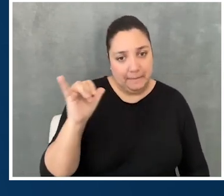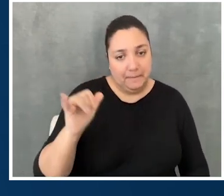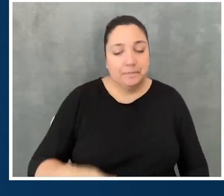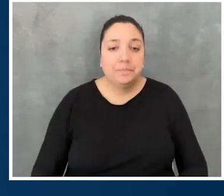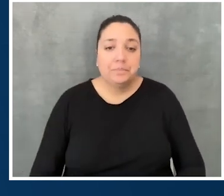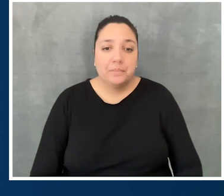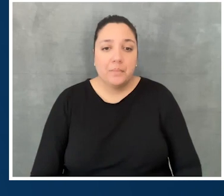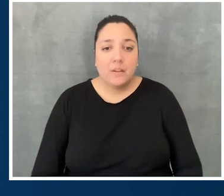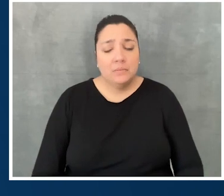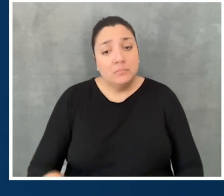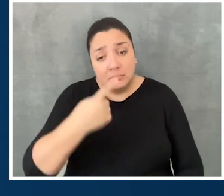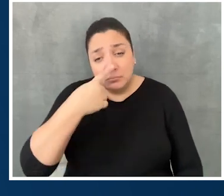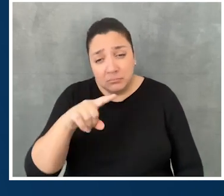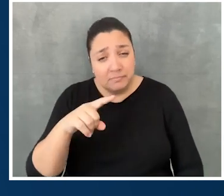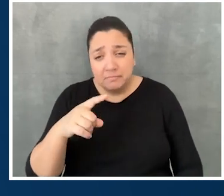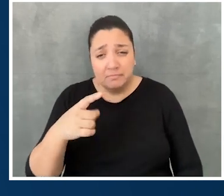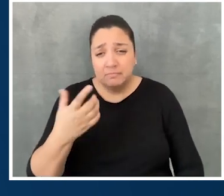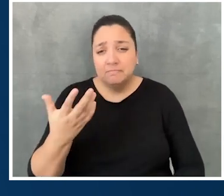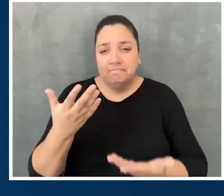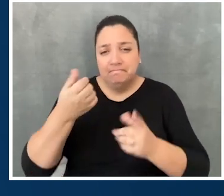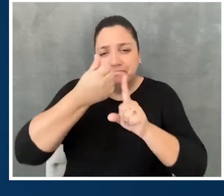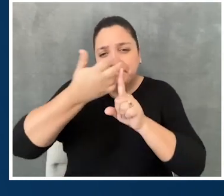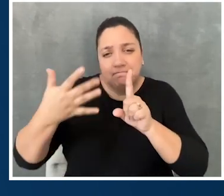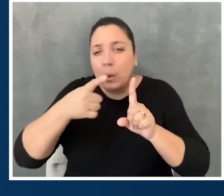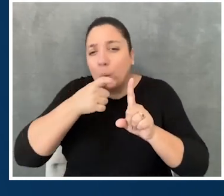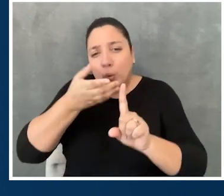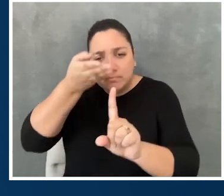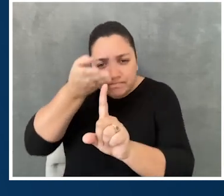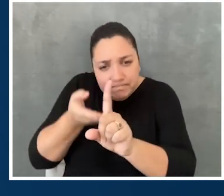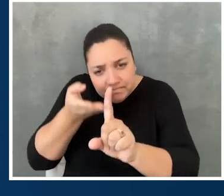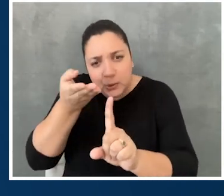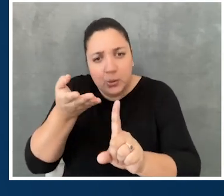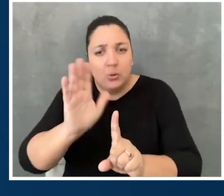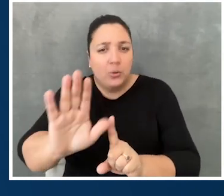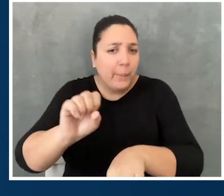by talking a little bit about you, more about you and the work that you do.